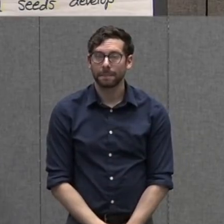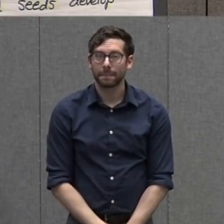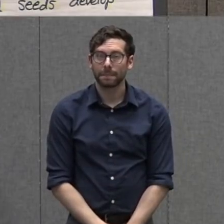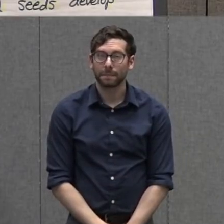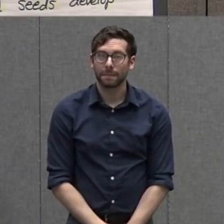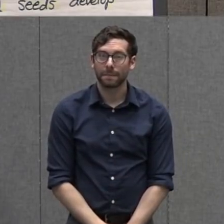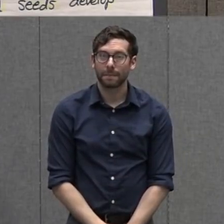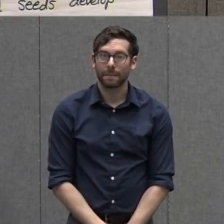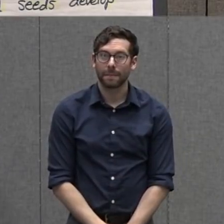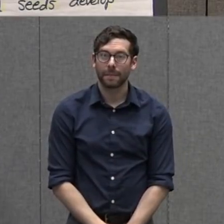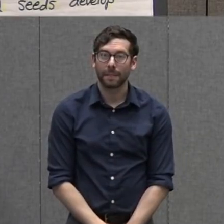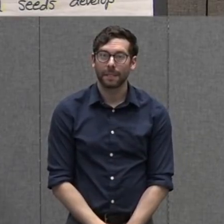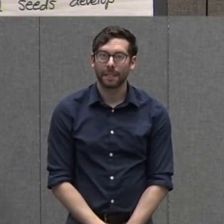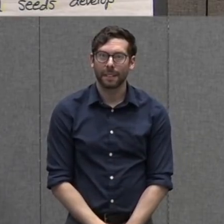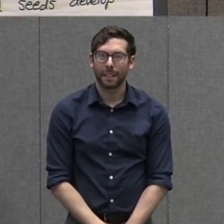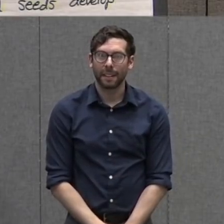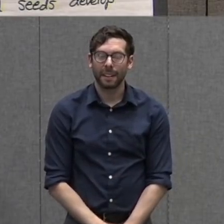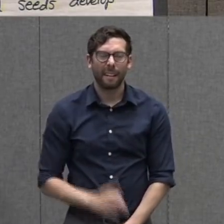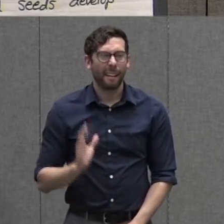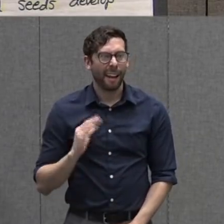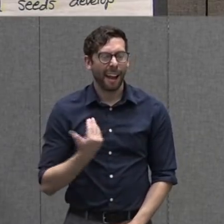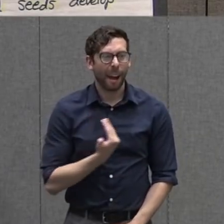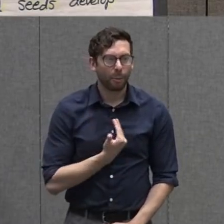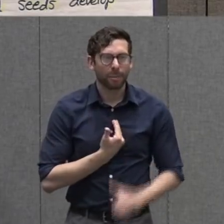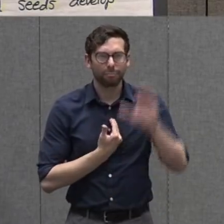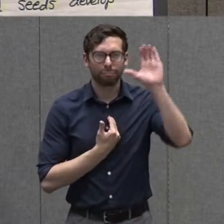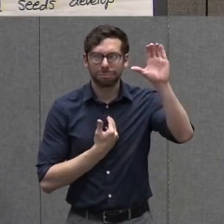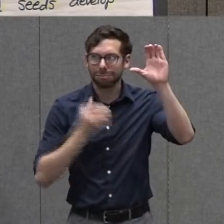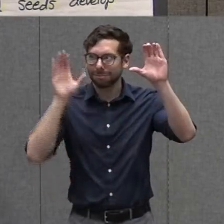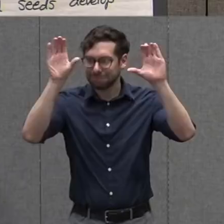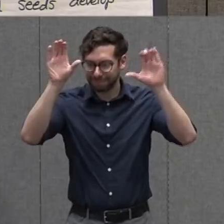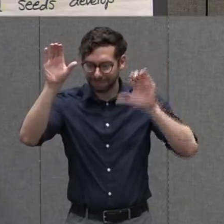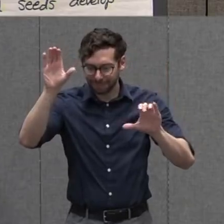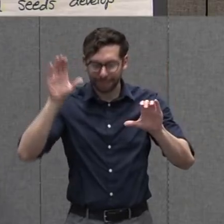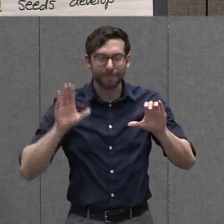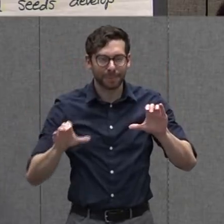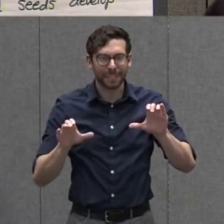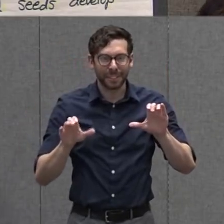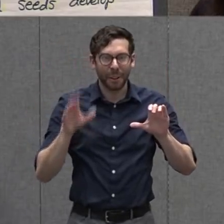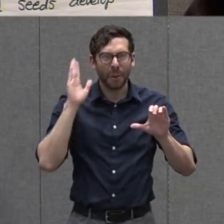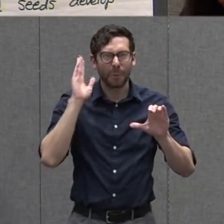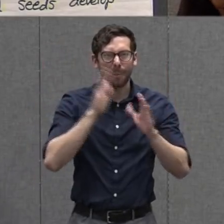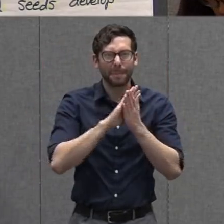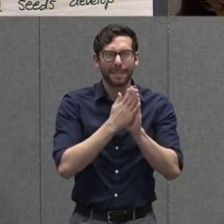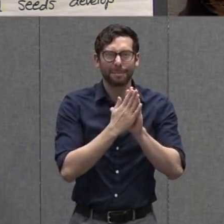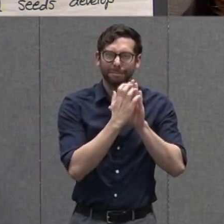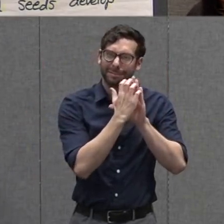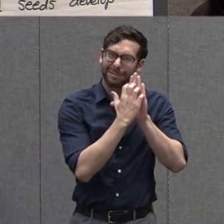a chart that's filling up with everything I know. That feels really good. So I have some more words and word parts